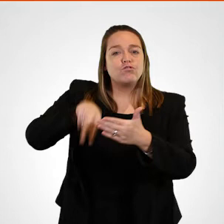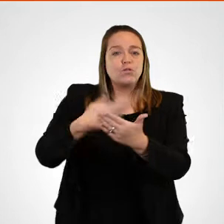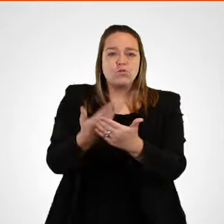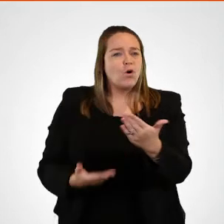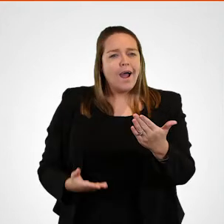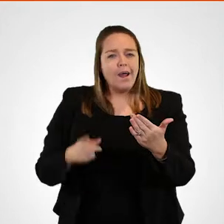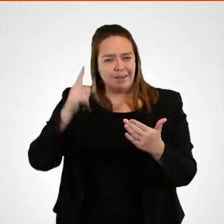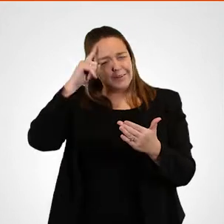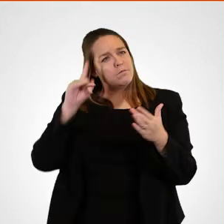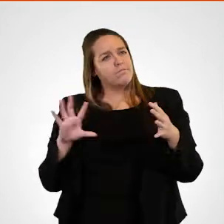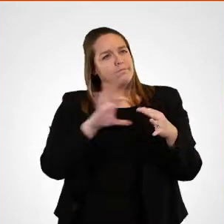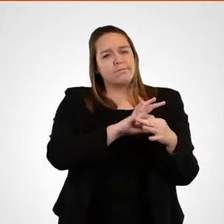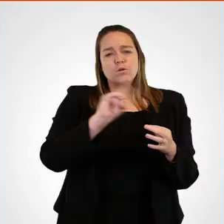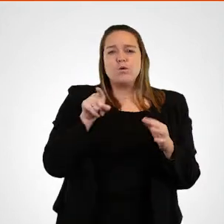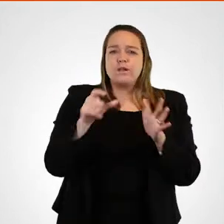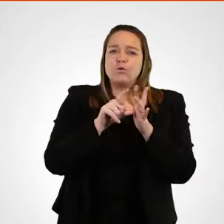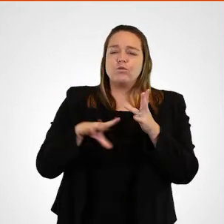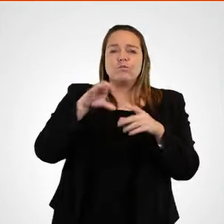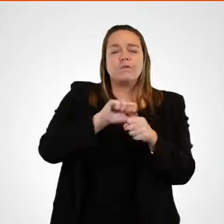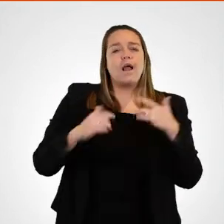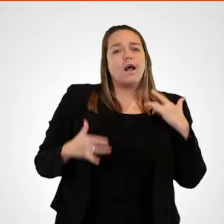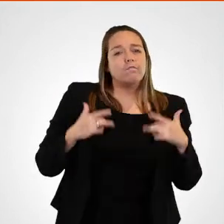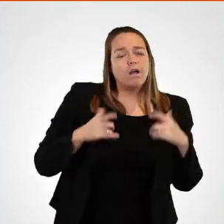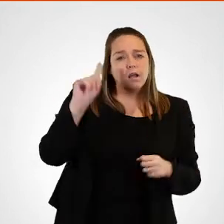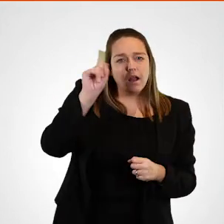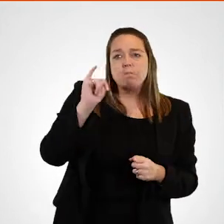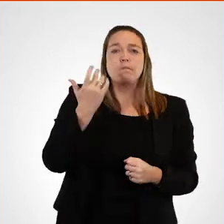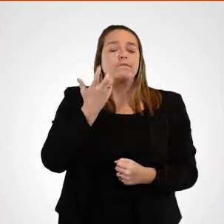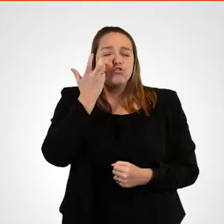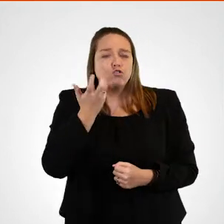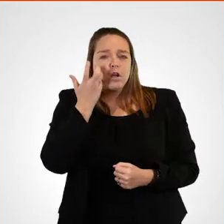can we tie this to what they're doing in life now, what they're doing in the future,